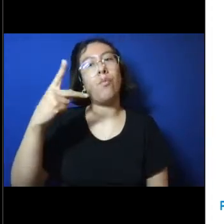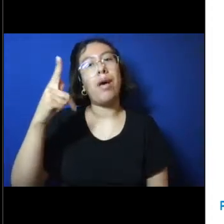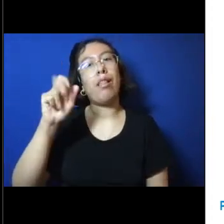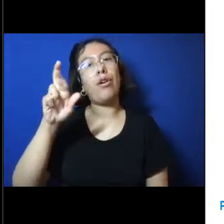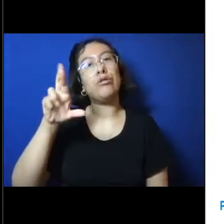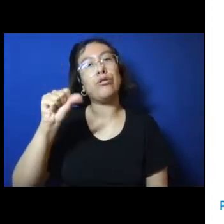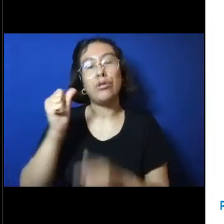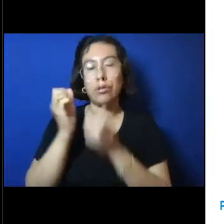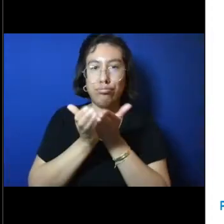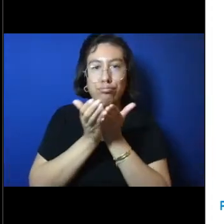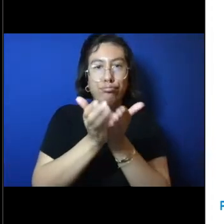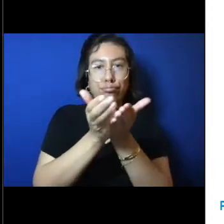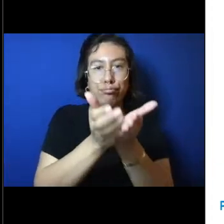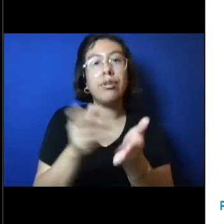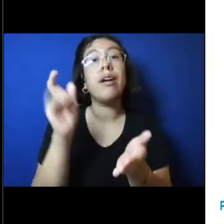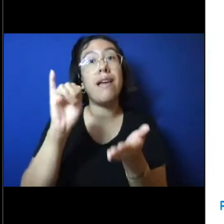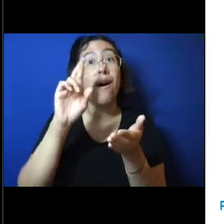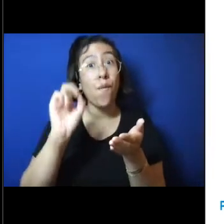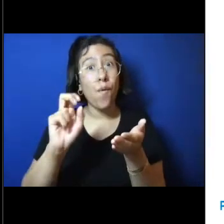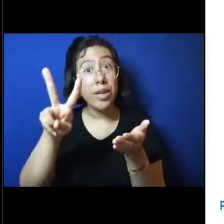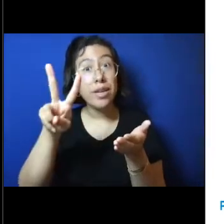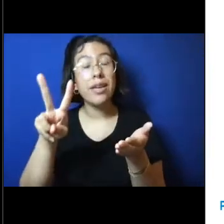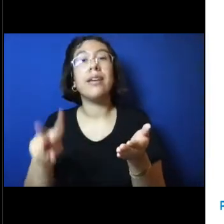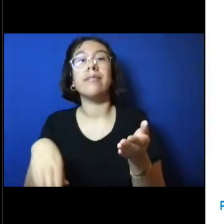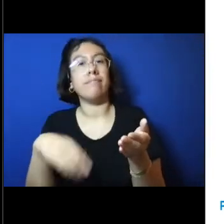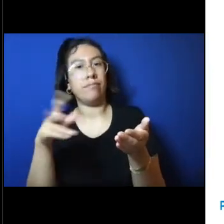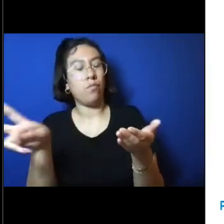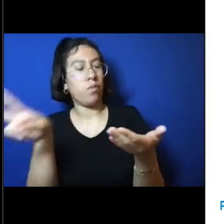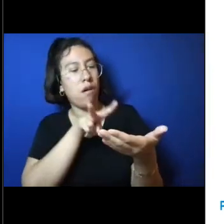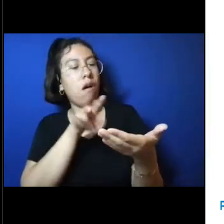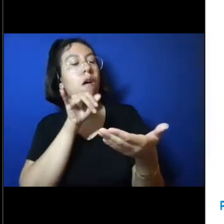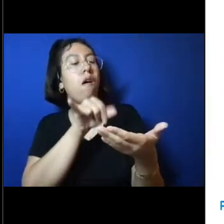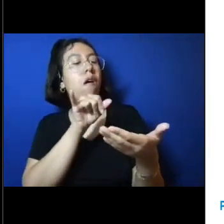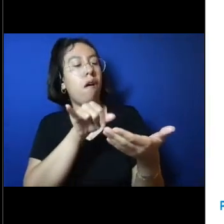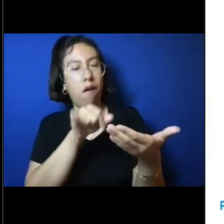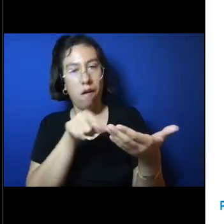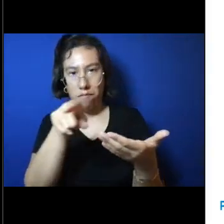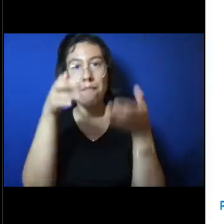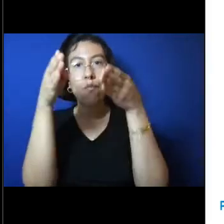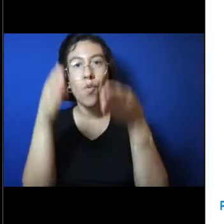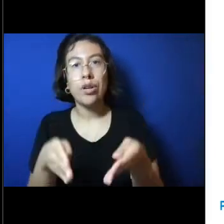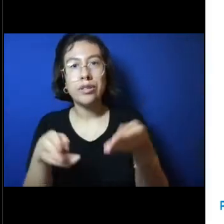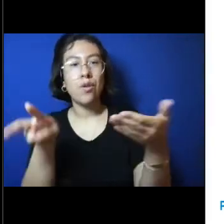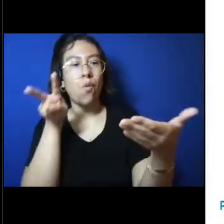And so we send out the ROV. We have an ROV operator who's watching from the view of the ROV.